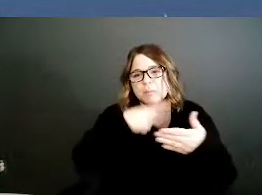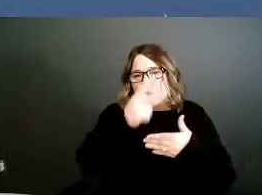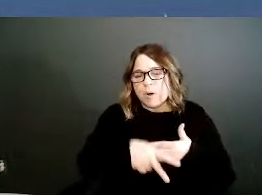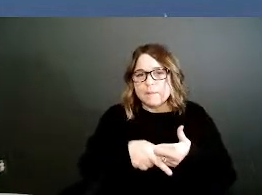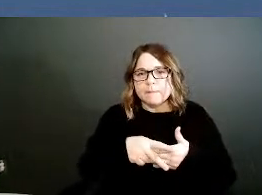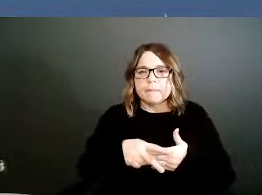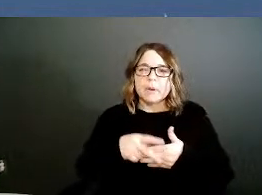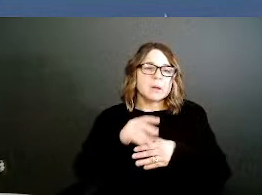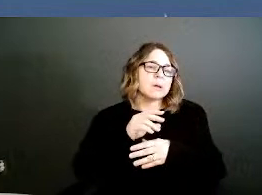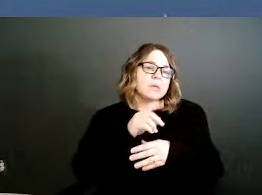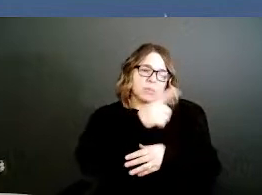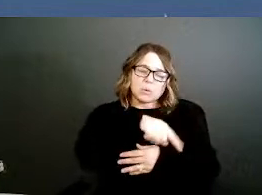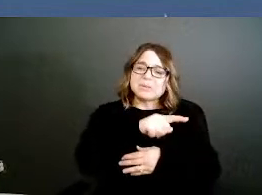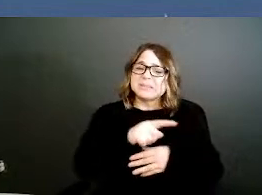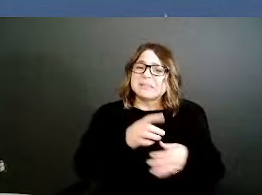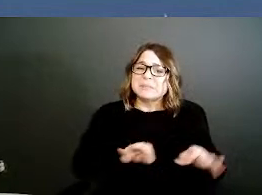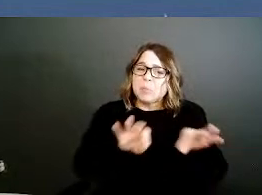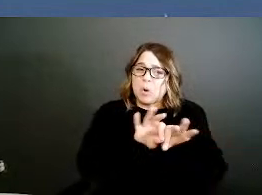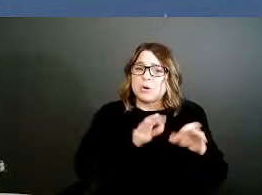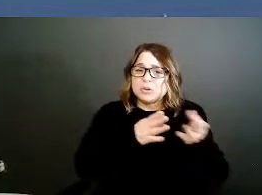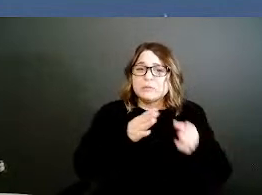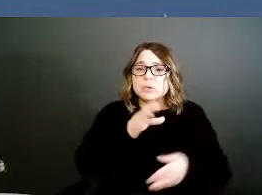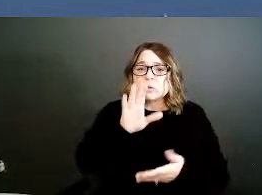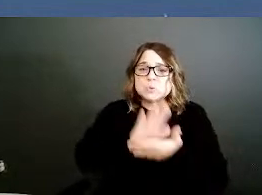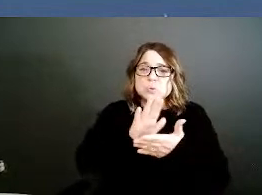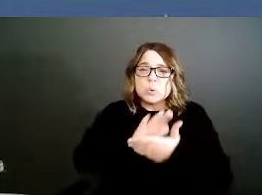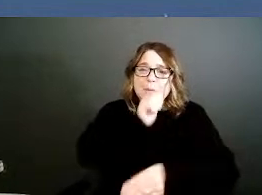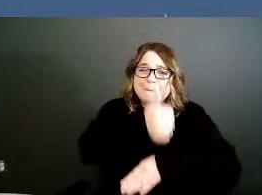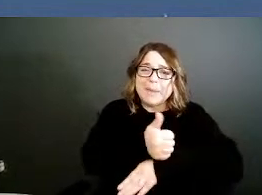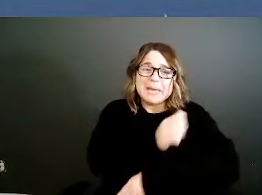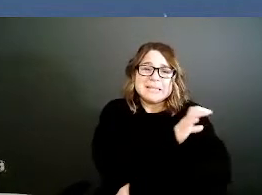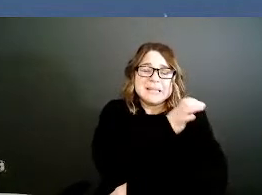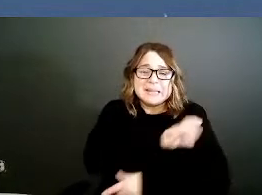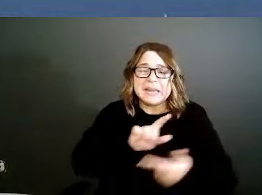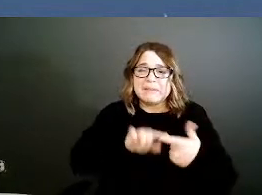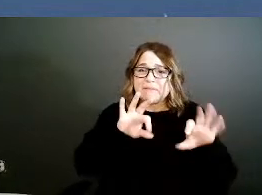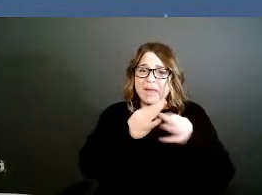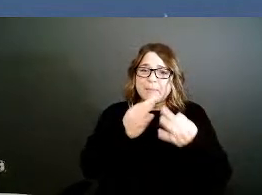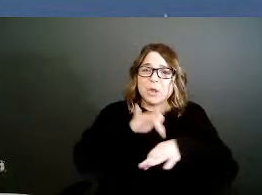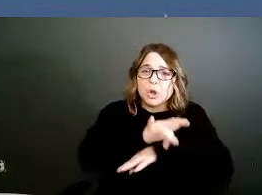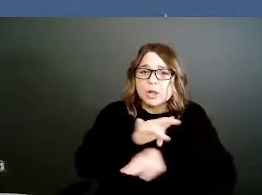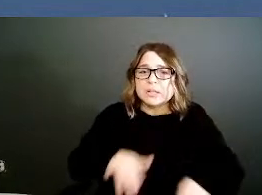AND THOSE ESSENTIAL SERVICES, SUCH AS THE SCHOOL-BASED CLINIC, AND EARLY CHILDHOOD PROGRAMS, YOUTH